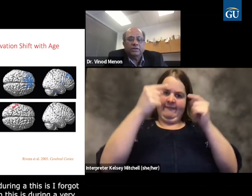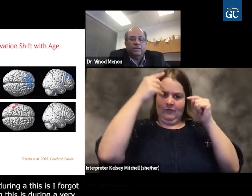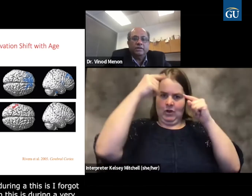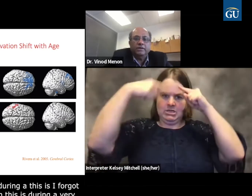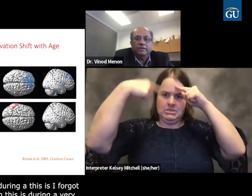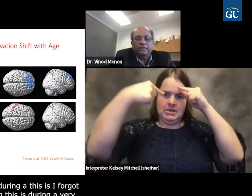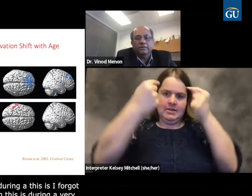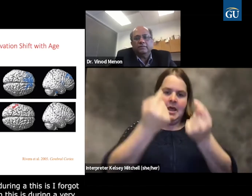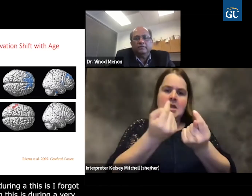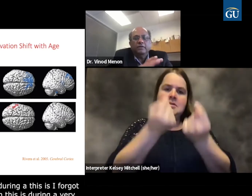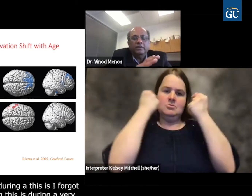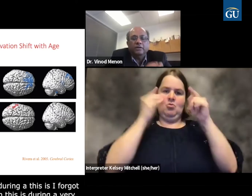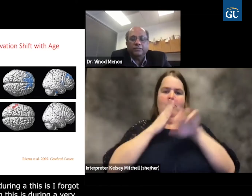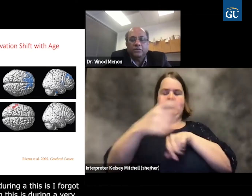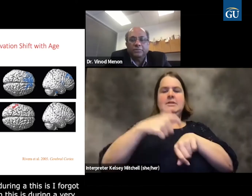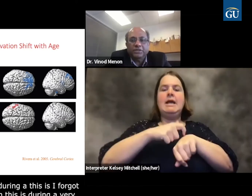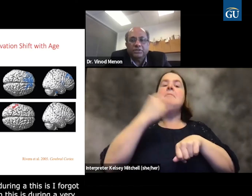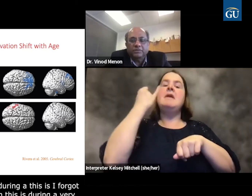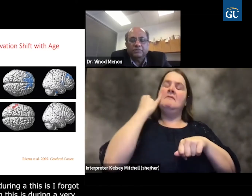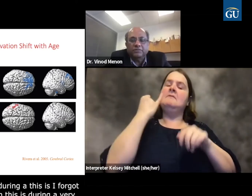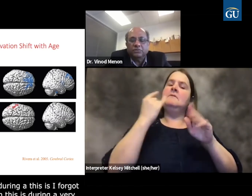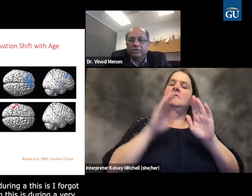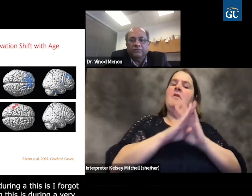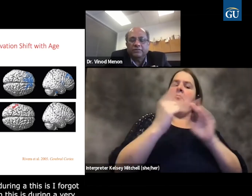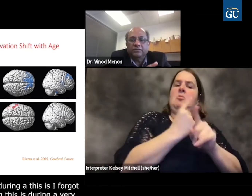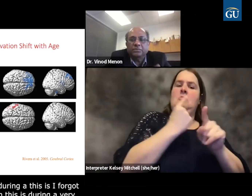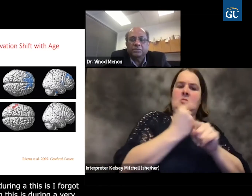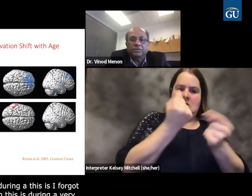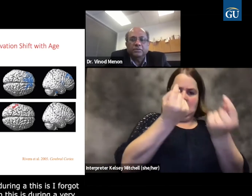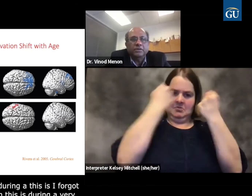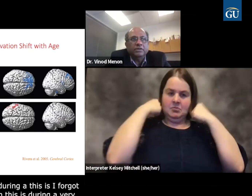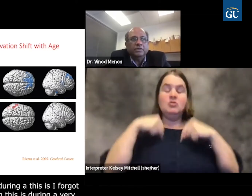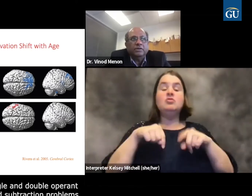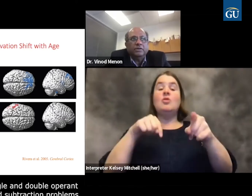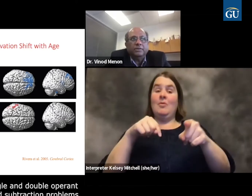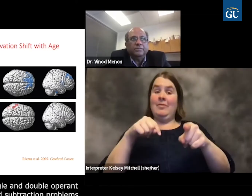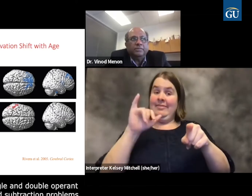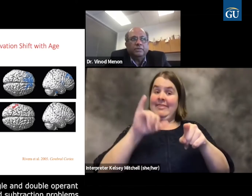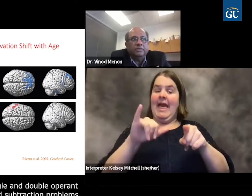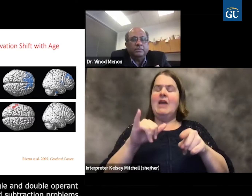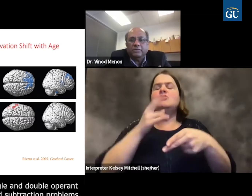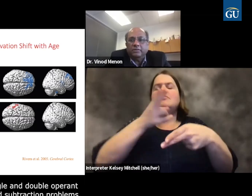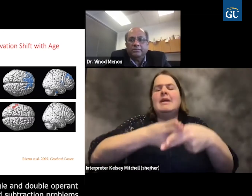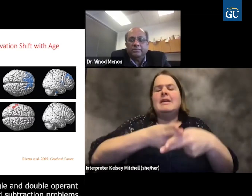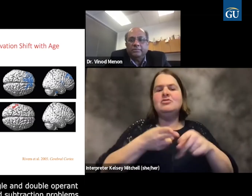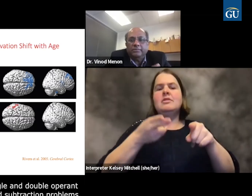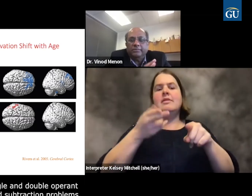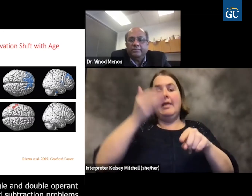so this is during a this is i forgot to